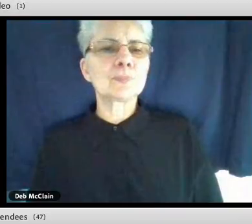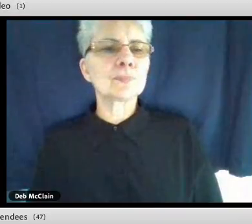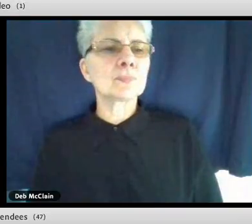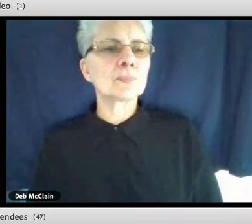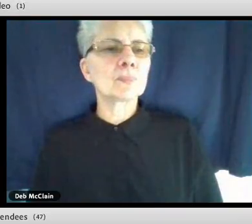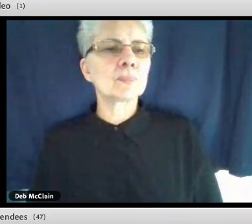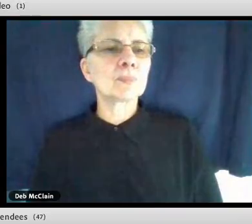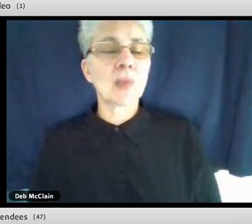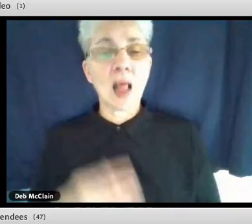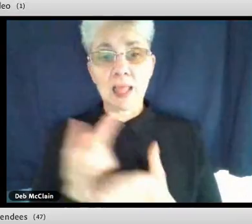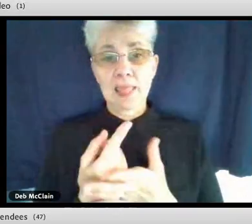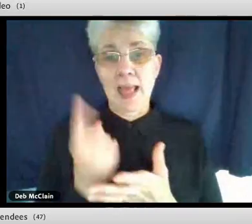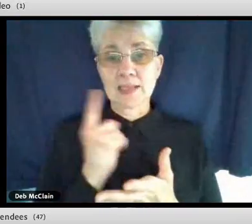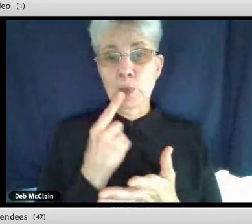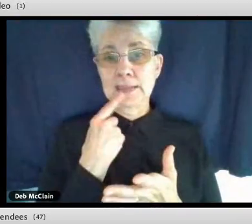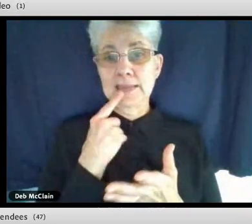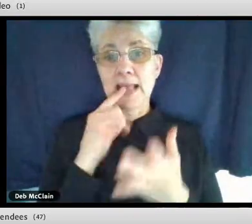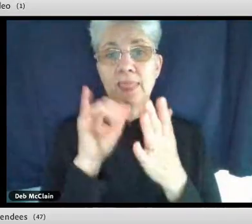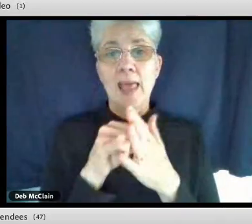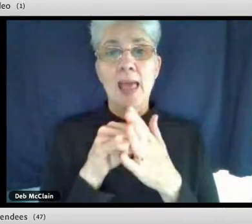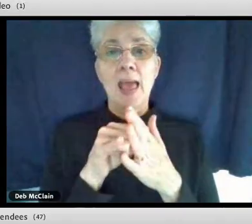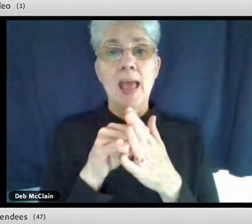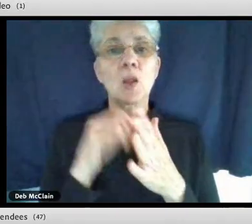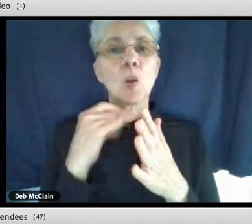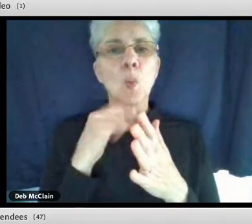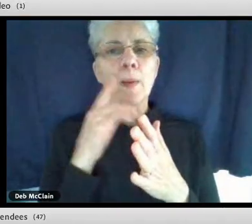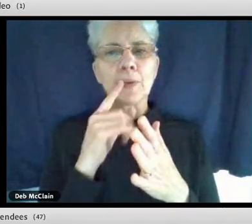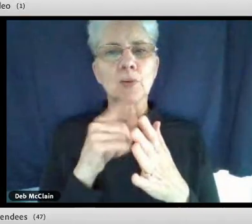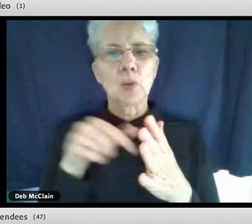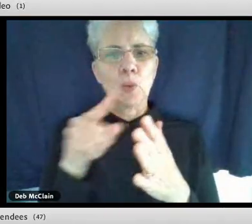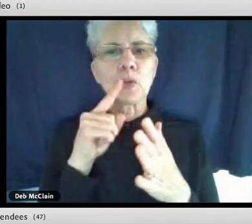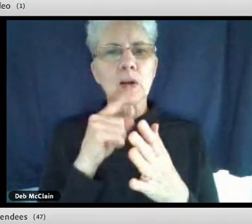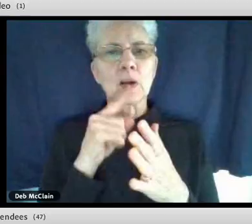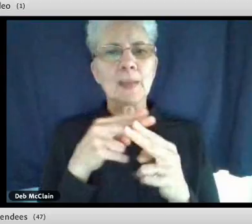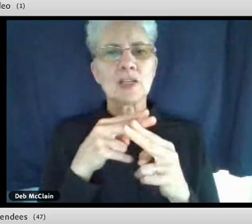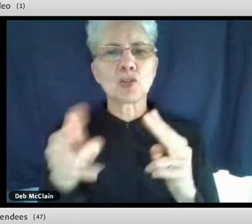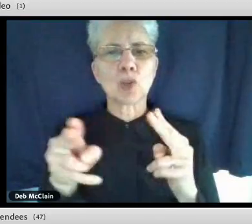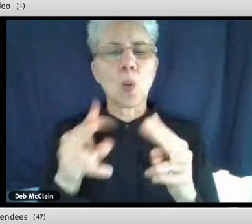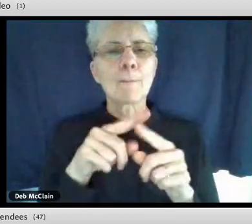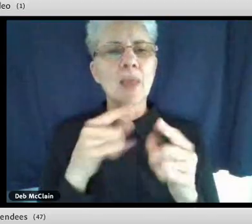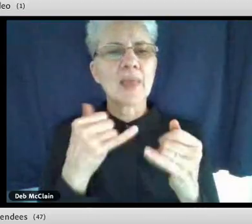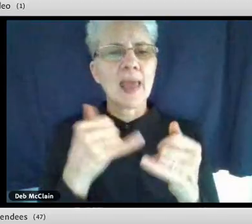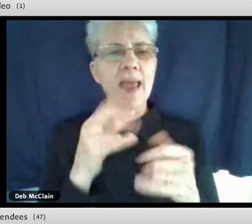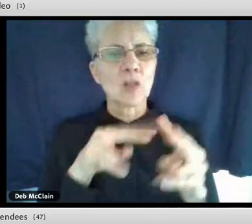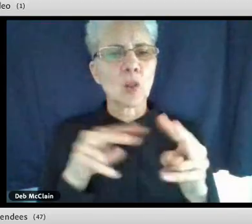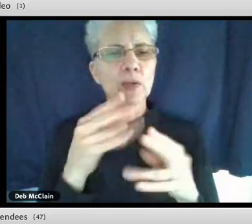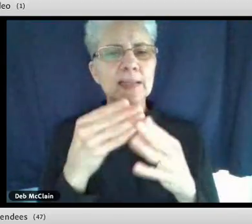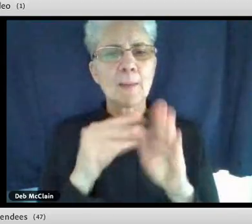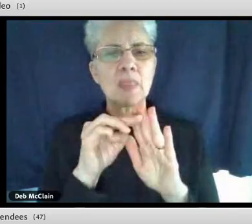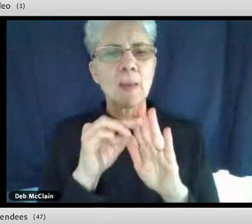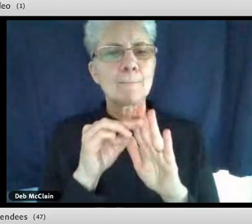and when I looked at it last week, it said that you guys were going to be short, but they have looked at some of the models,